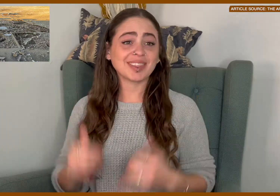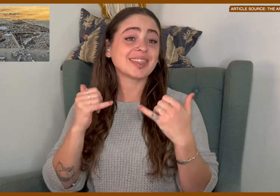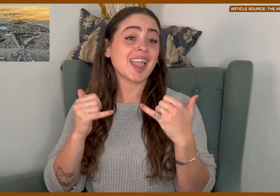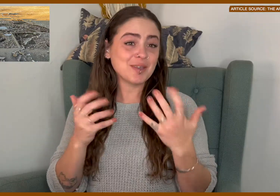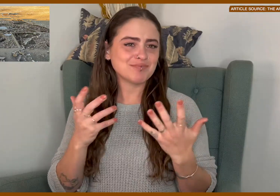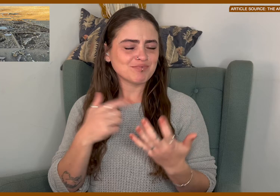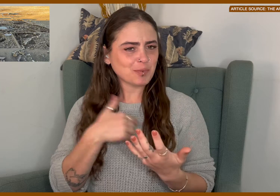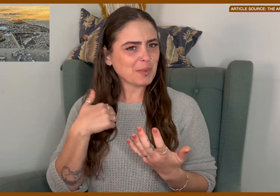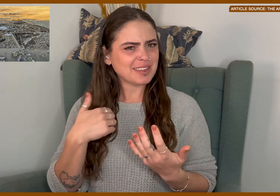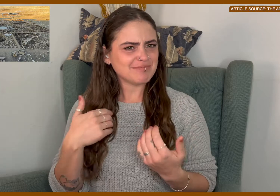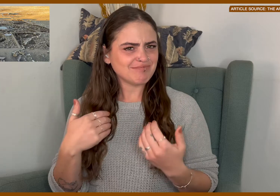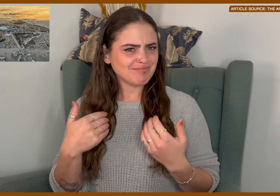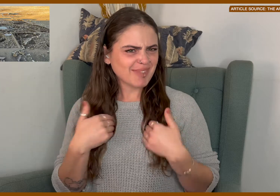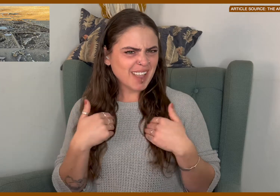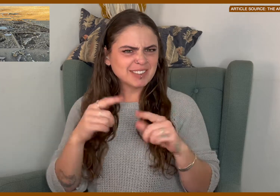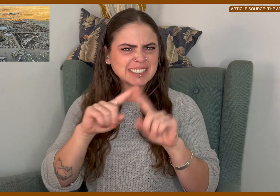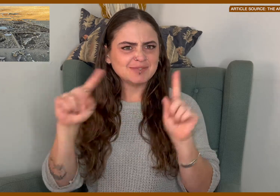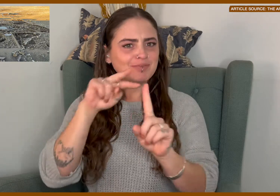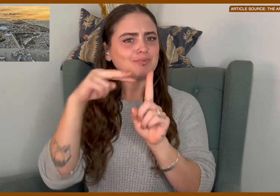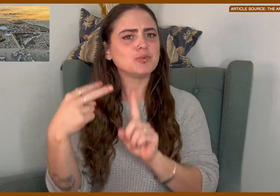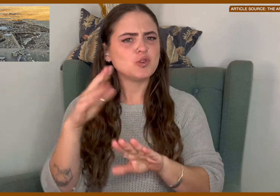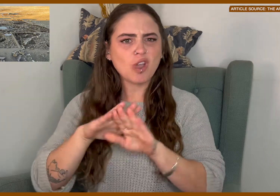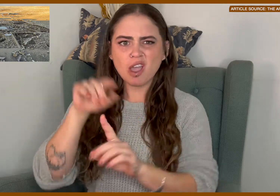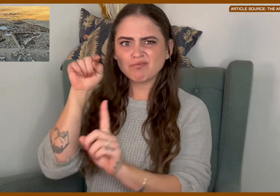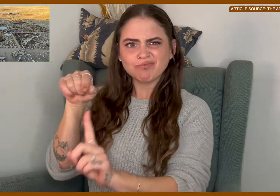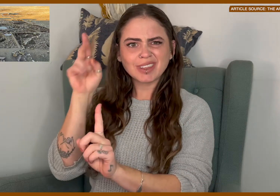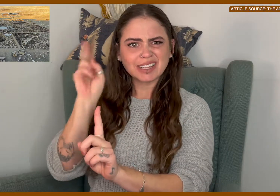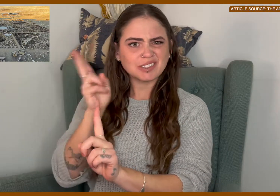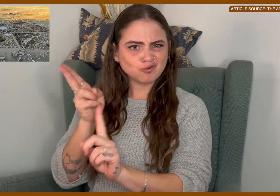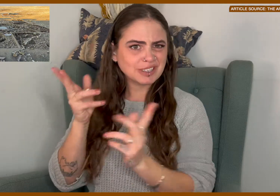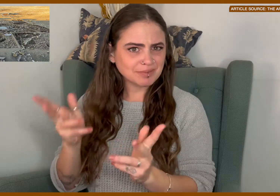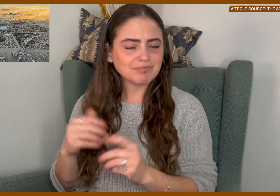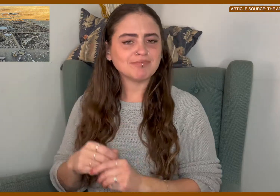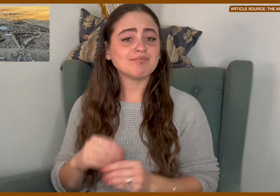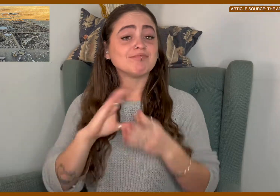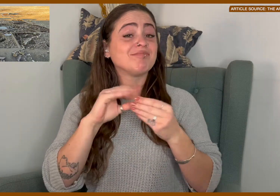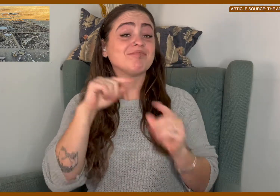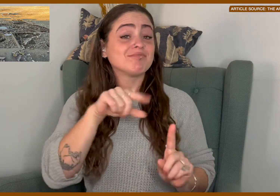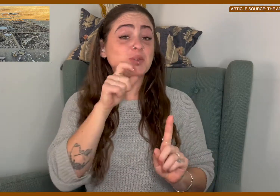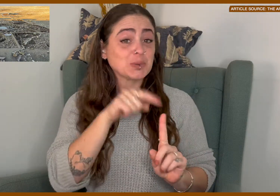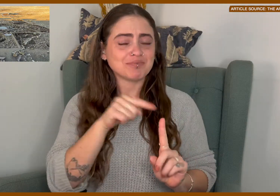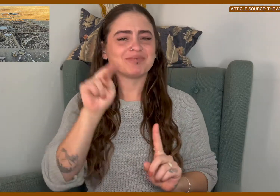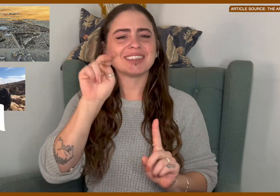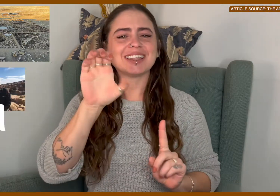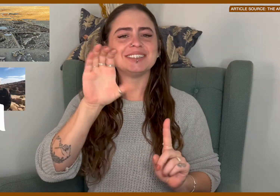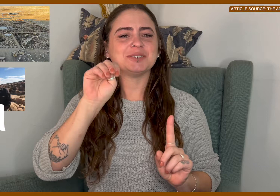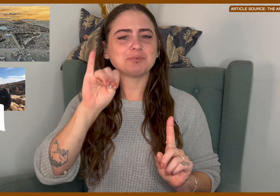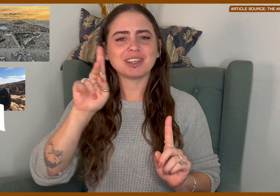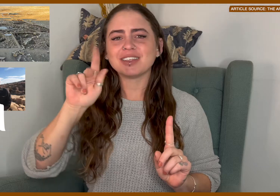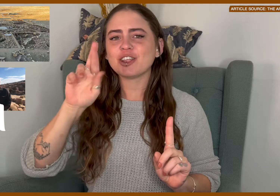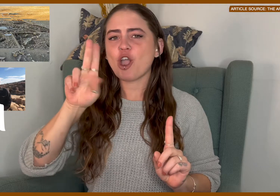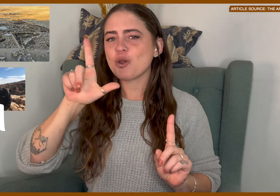“Now we have a different view on history,” says Necmi Karul,